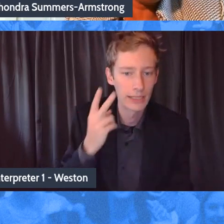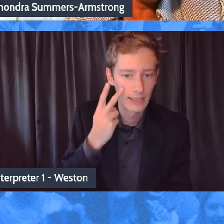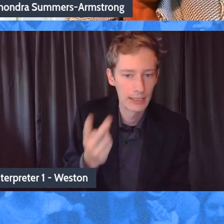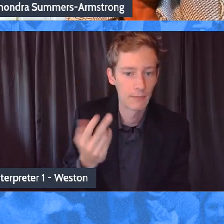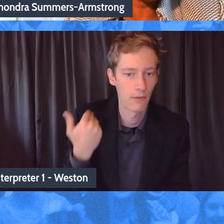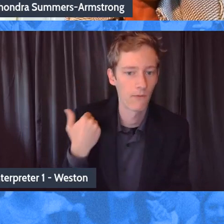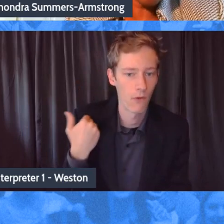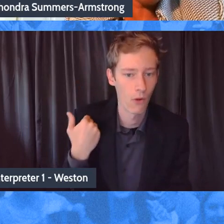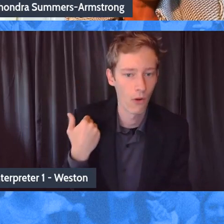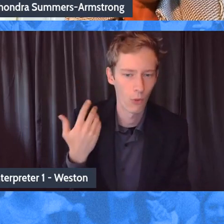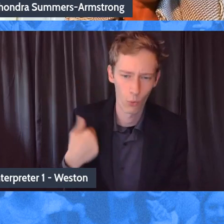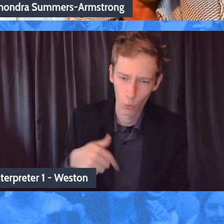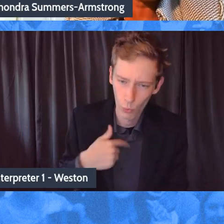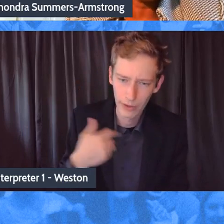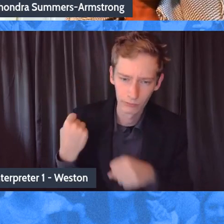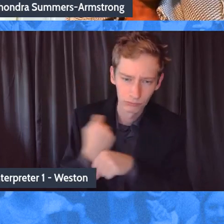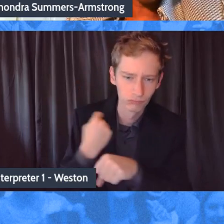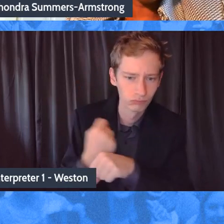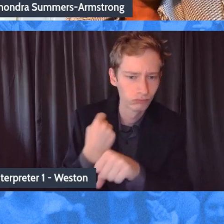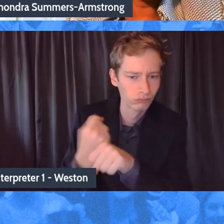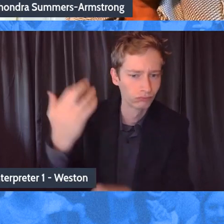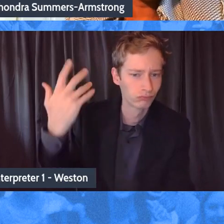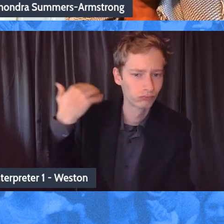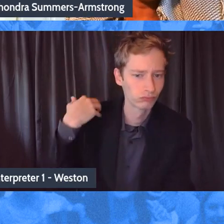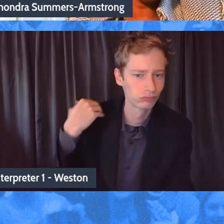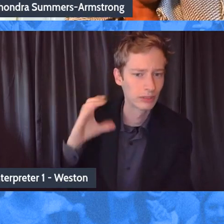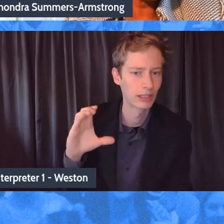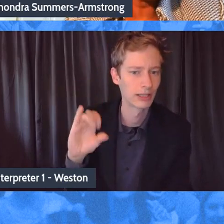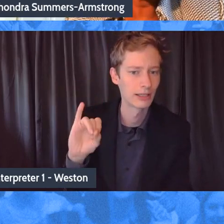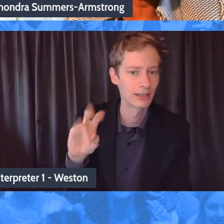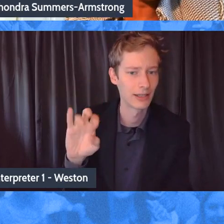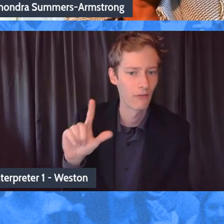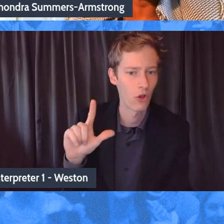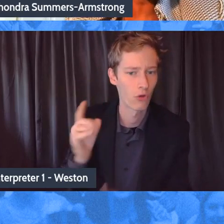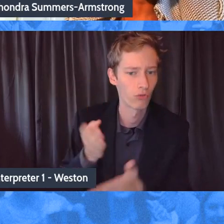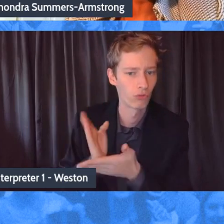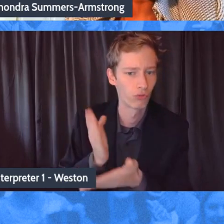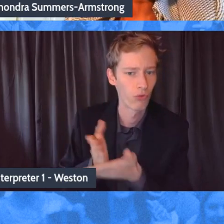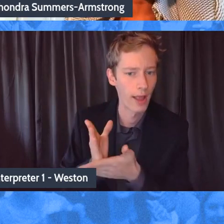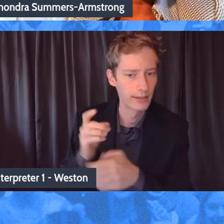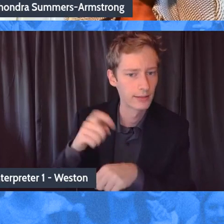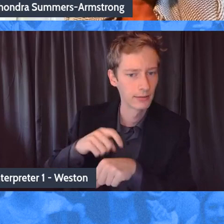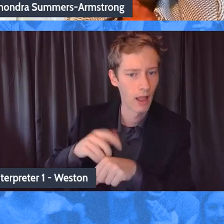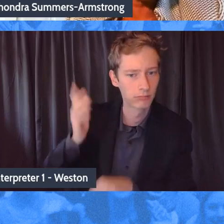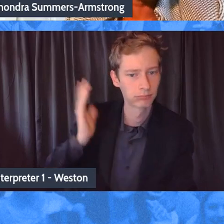for voting access. And now we are seeing a resurgence of the same type